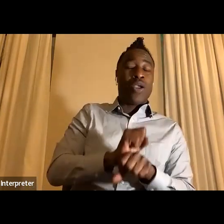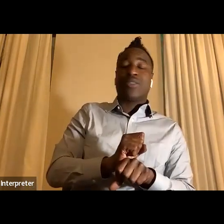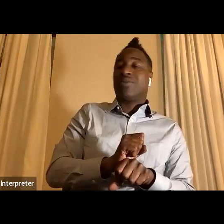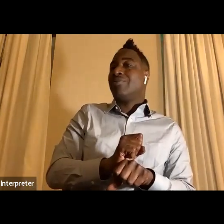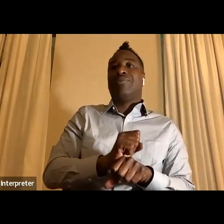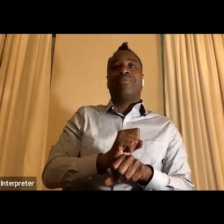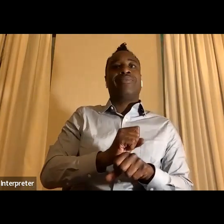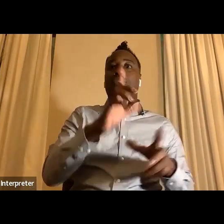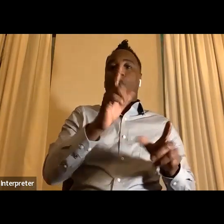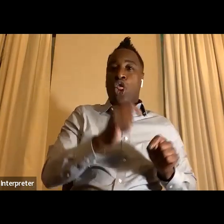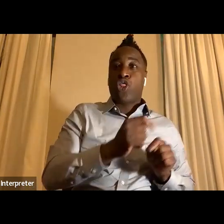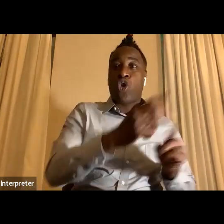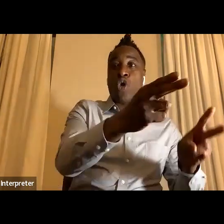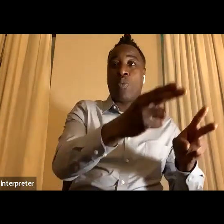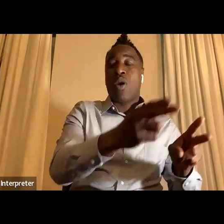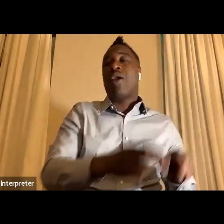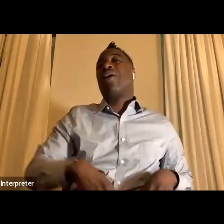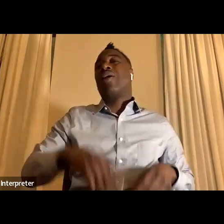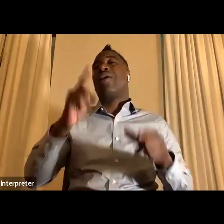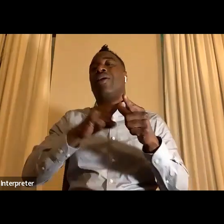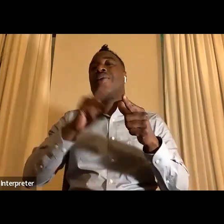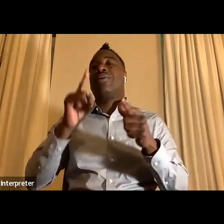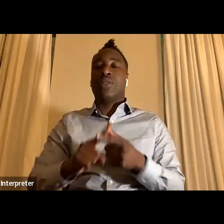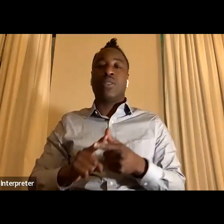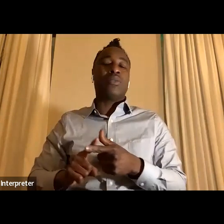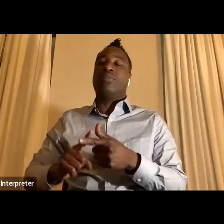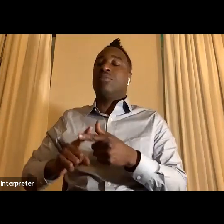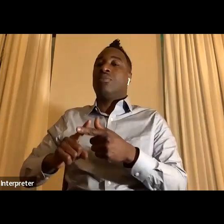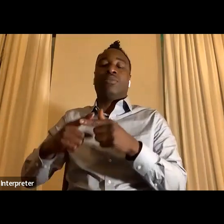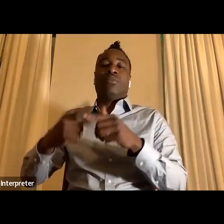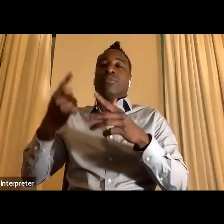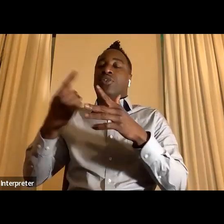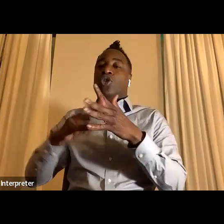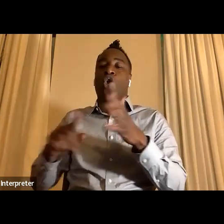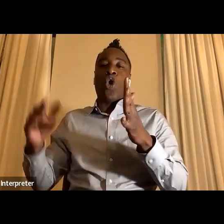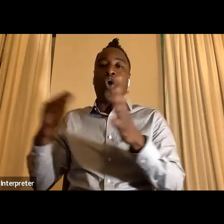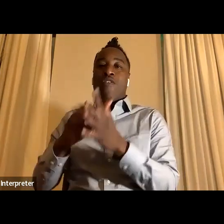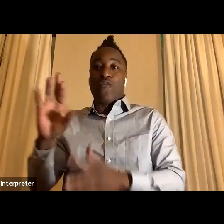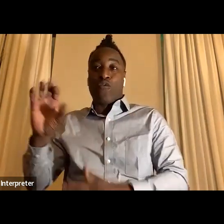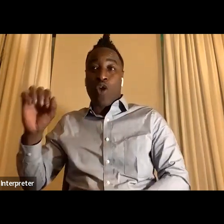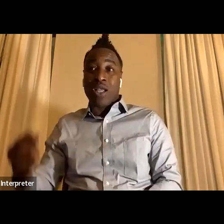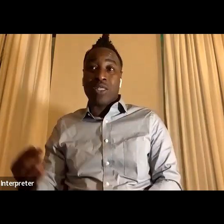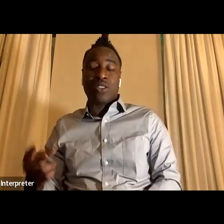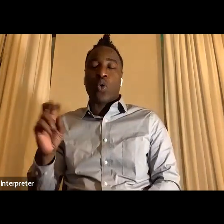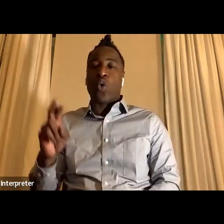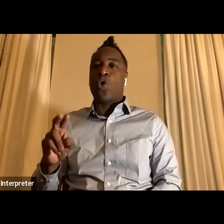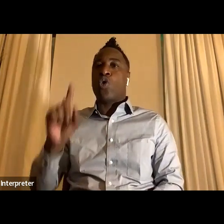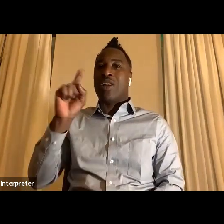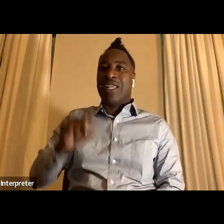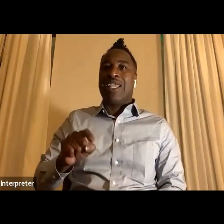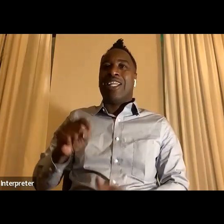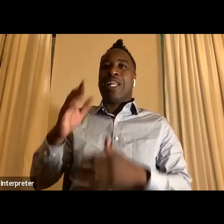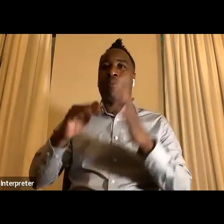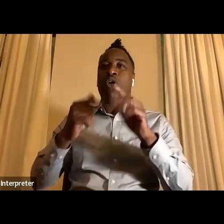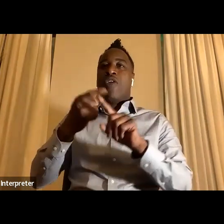No, I need a fresh canvas every single time or no, I need to build it ground up from whatever it is into this new form.